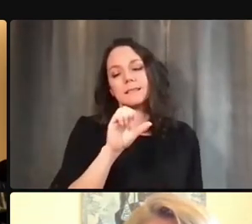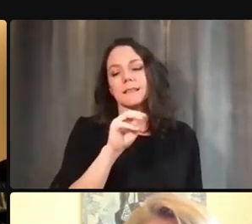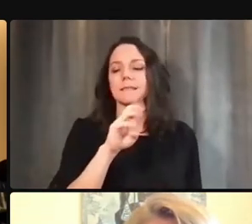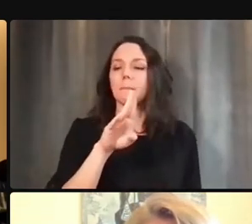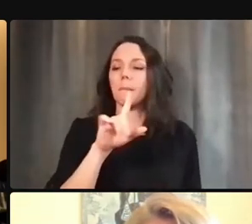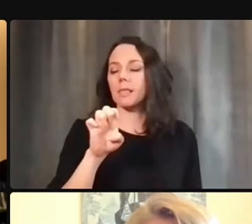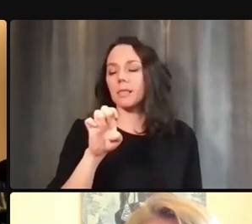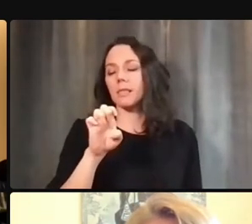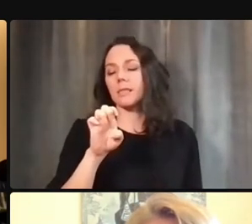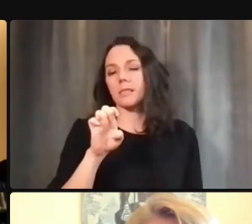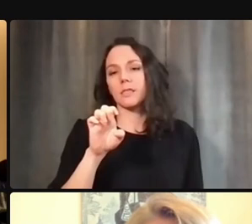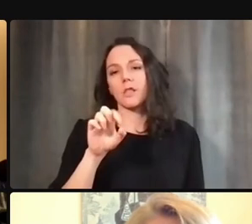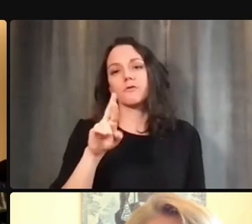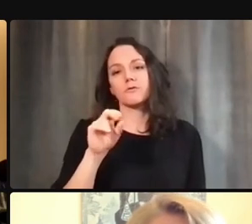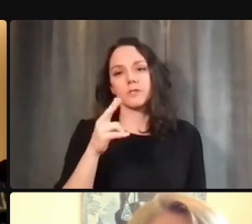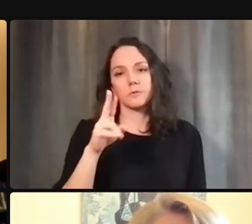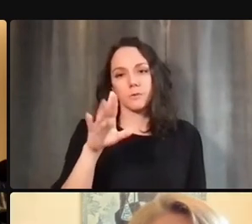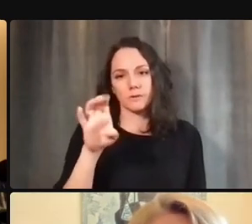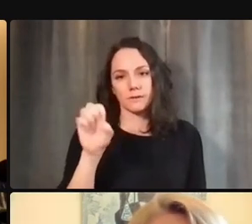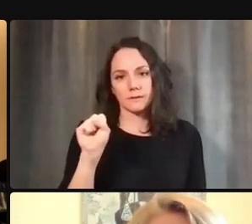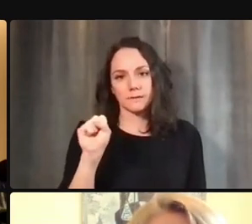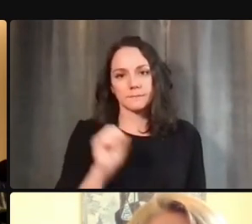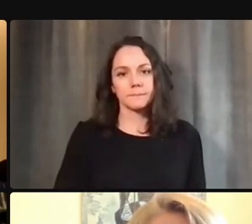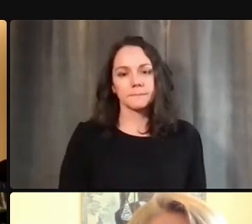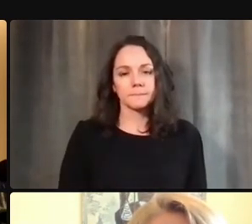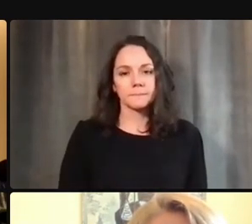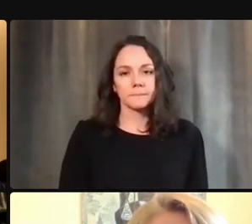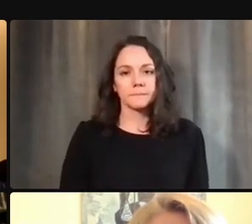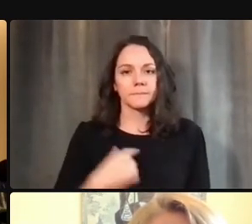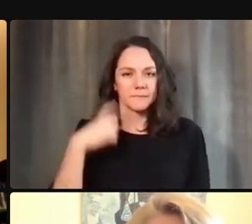I recognize that we are all deeply